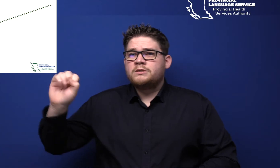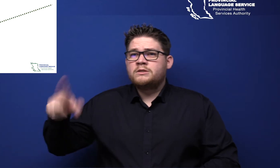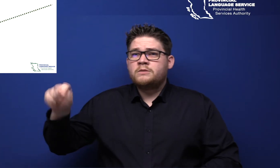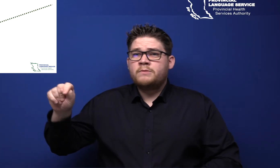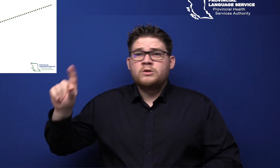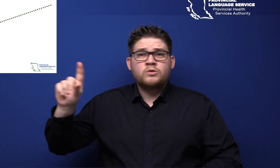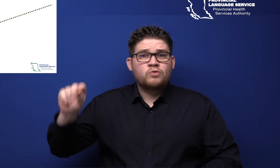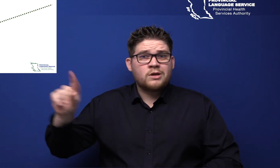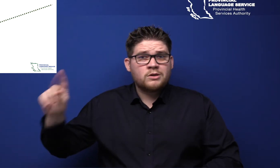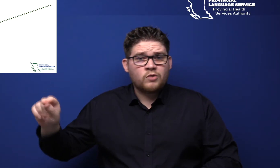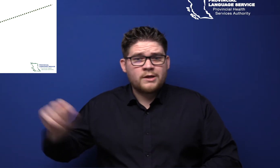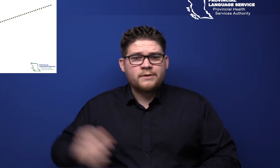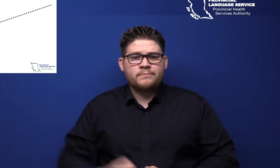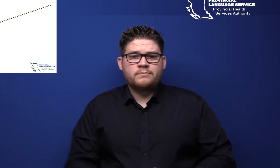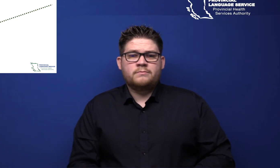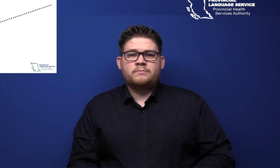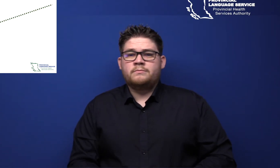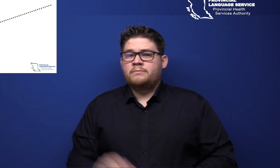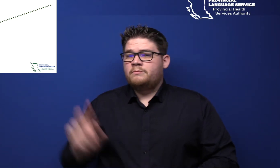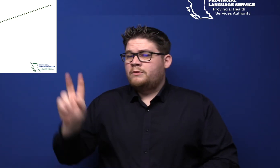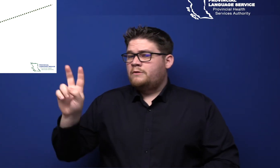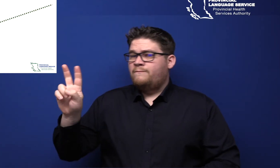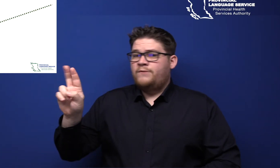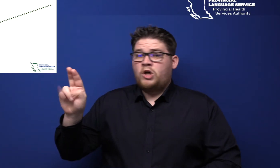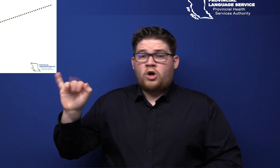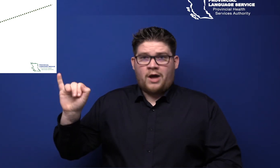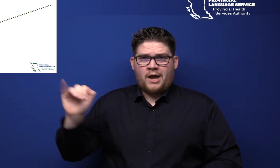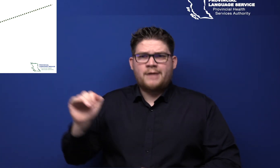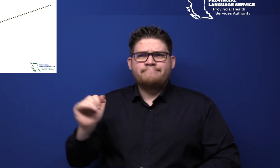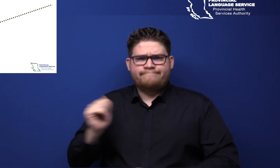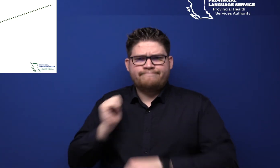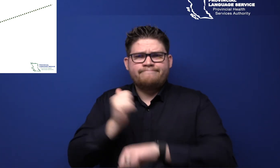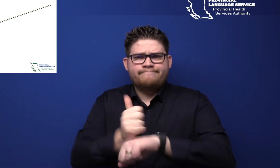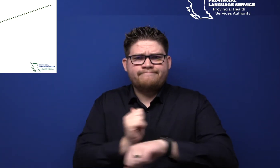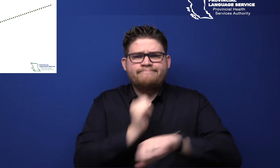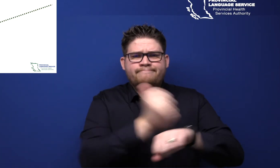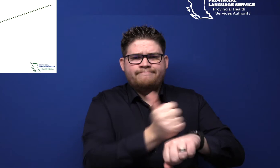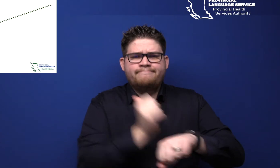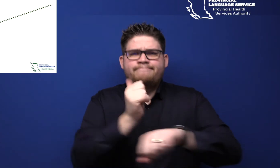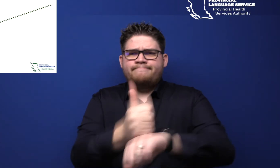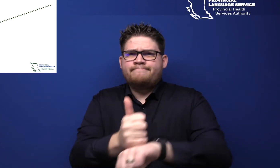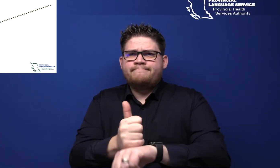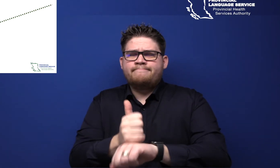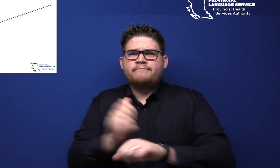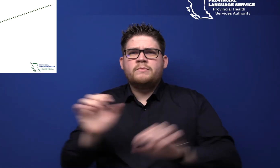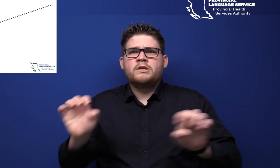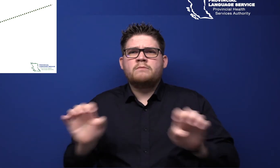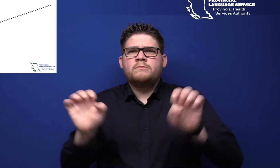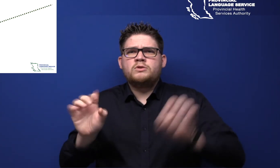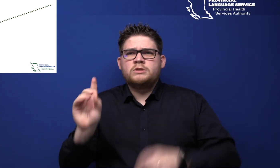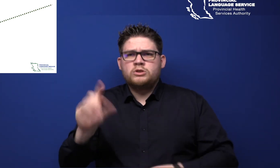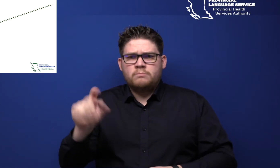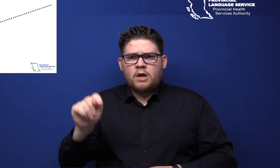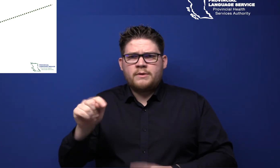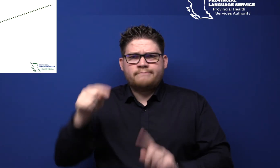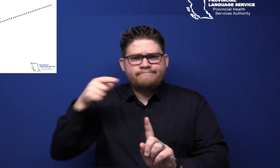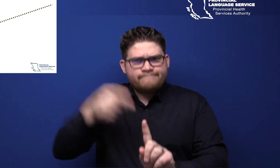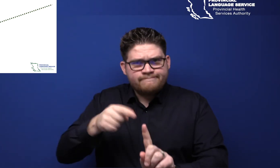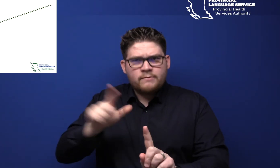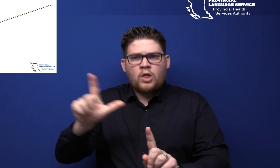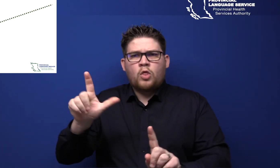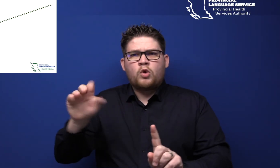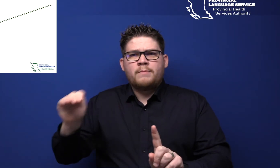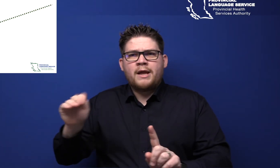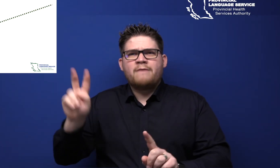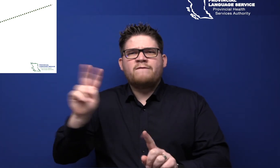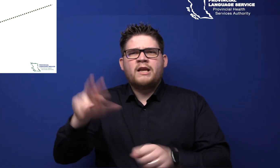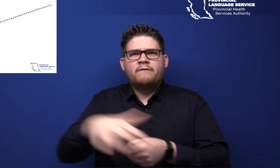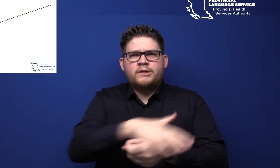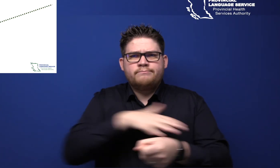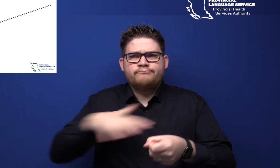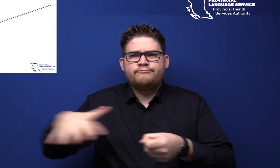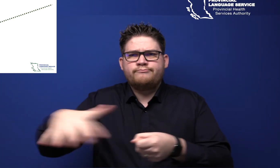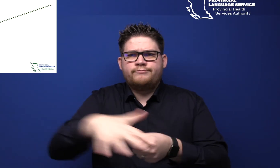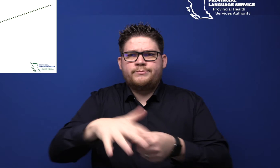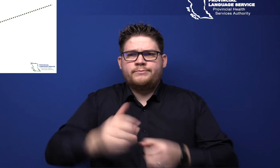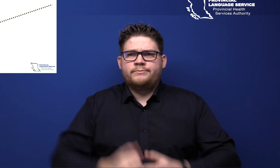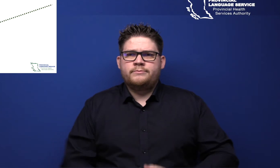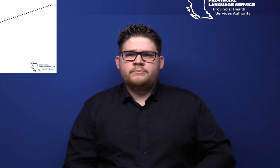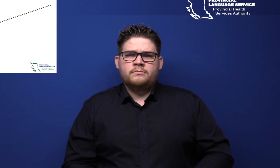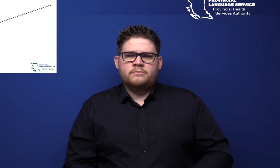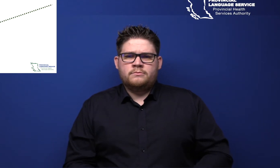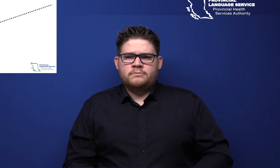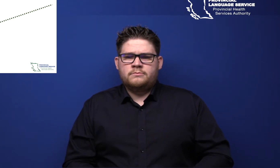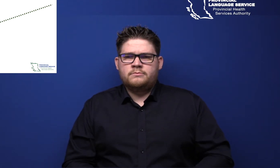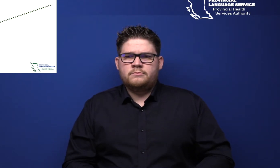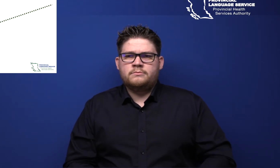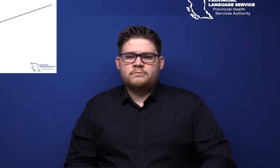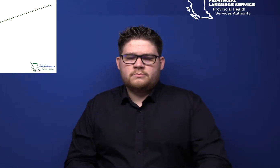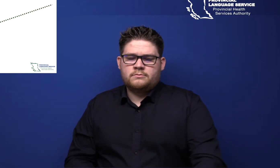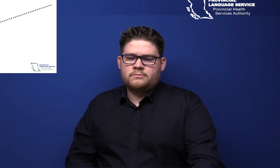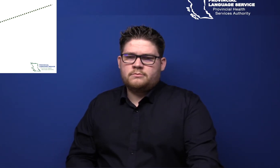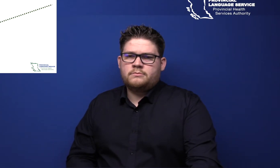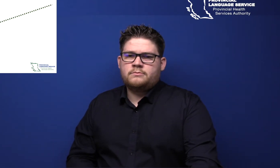IN SEPTEMBER 2020, VRI WAS ESTABLISHED IN ALL EMERGENCY DEPARTMENTS IN THE LOWER MAINLAND AND VANCOUVER AREA.